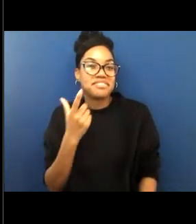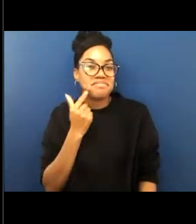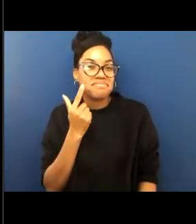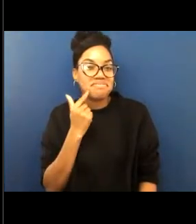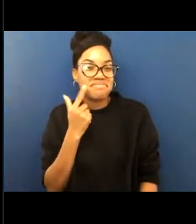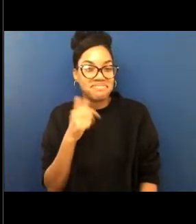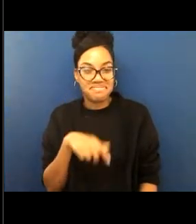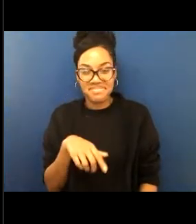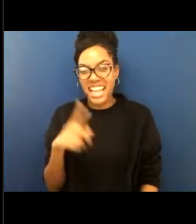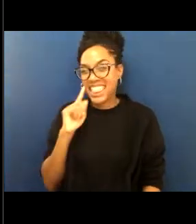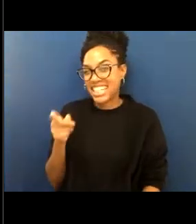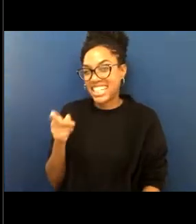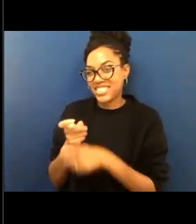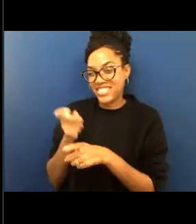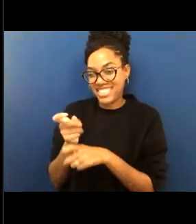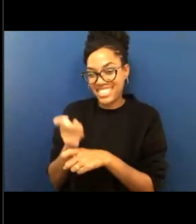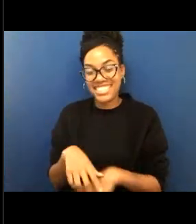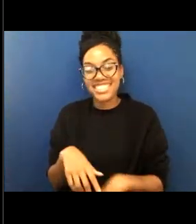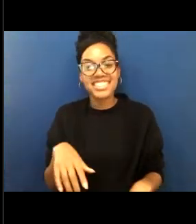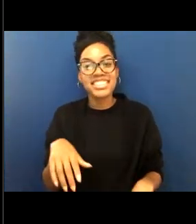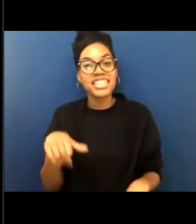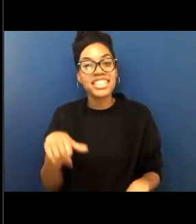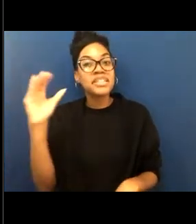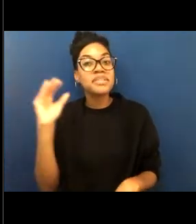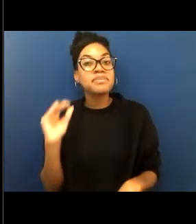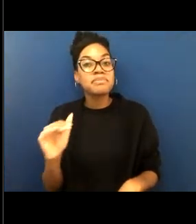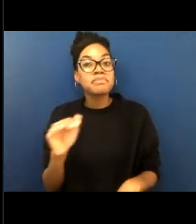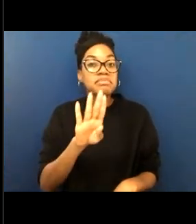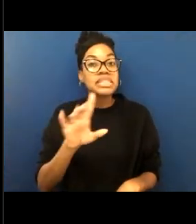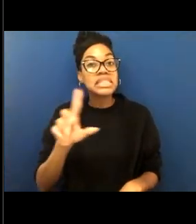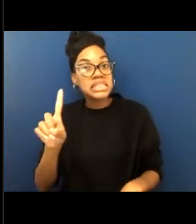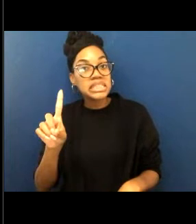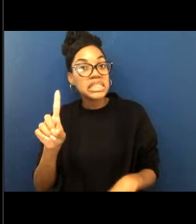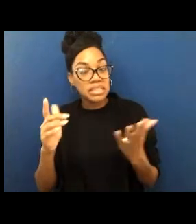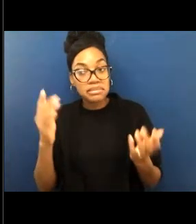Linda is thinking B and D, Summerlyn is thinking B.